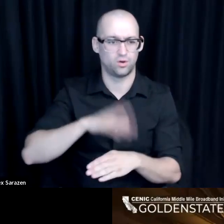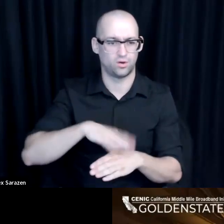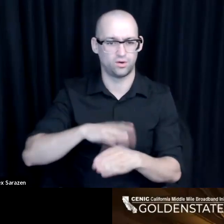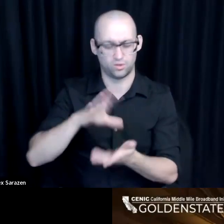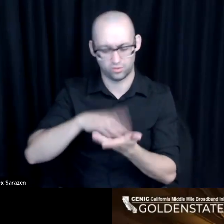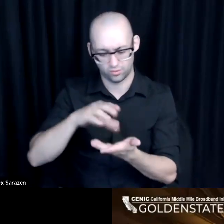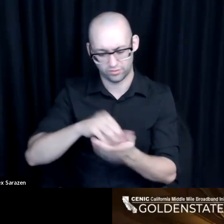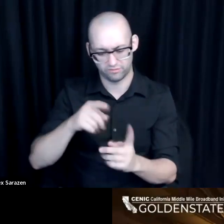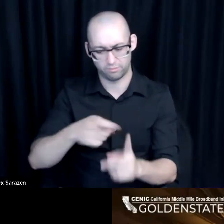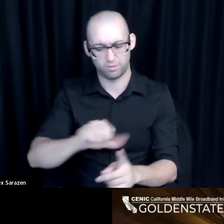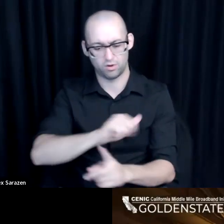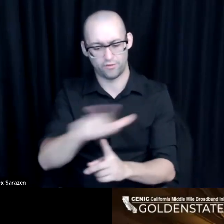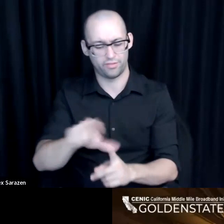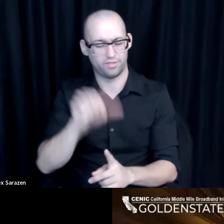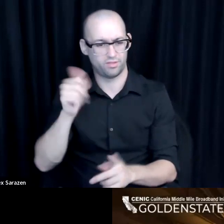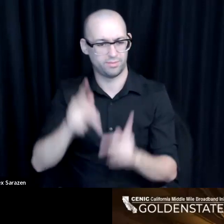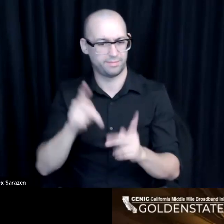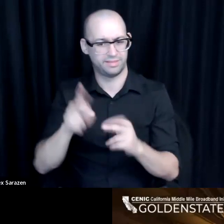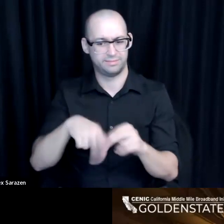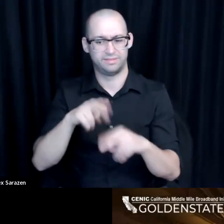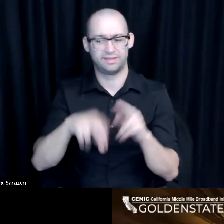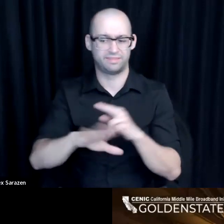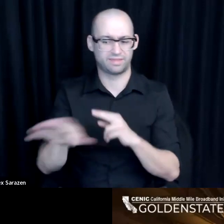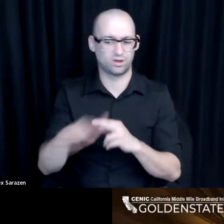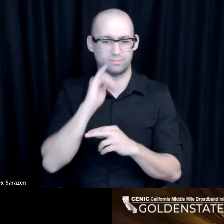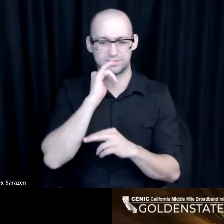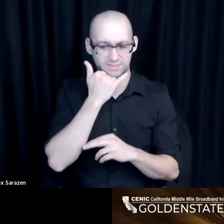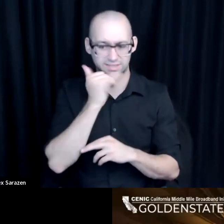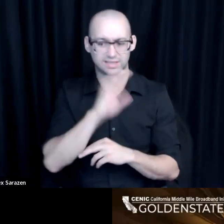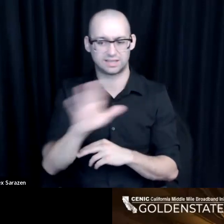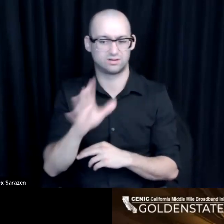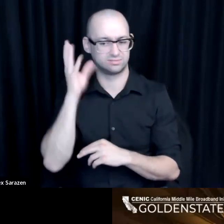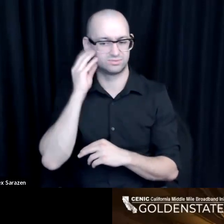That's been building mistakes, and experiences so that they're not starting from ground 0. They're